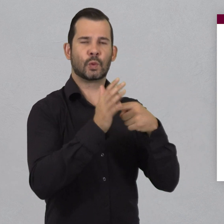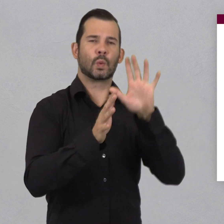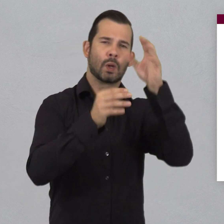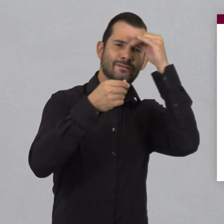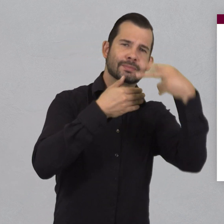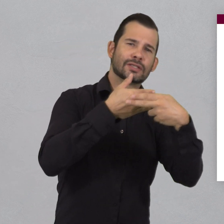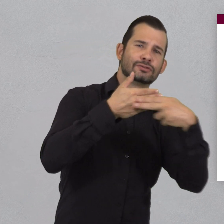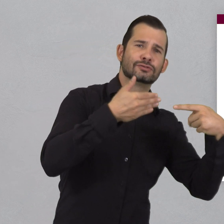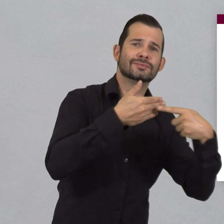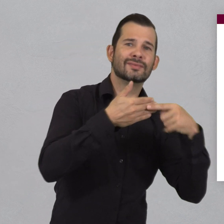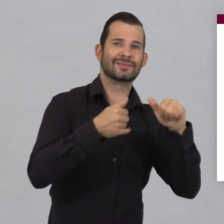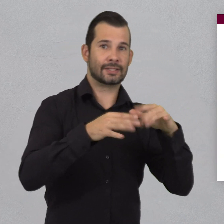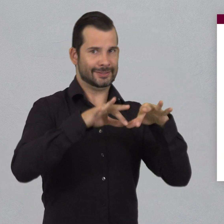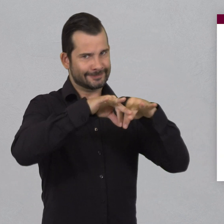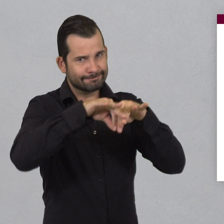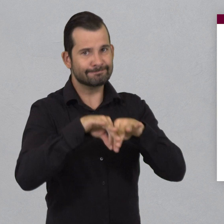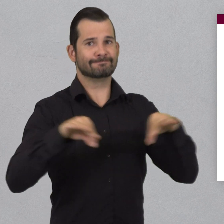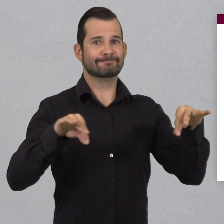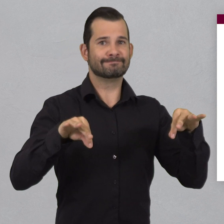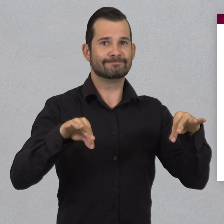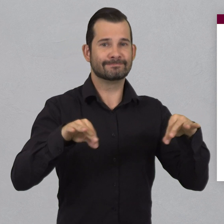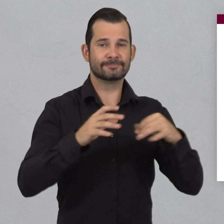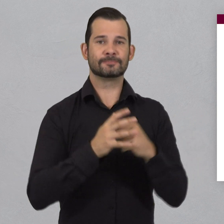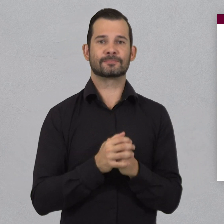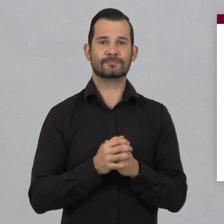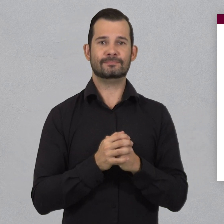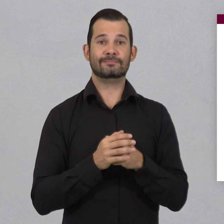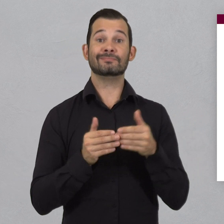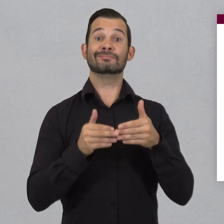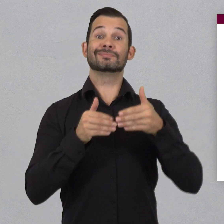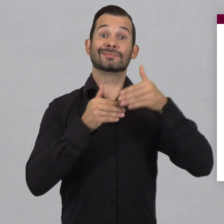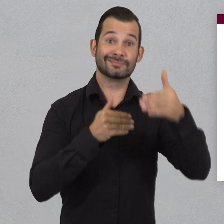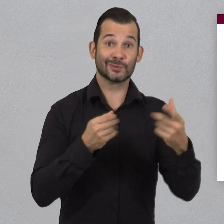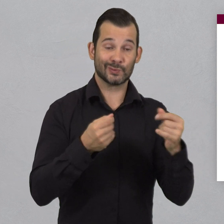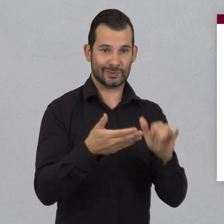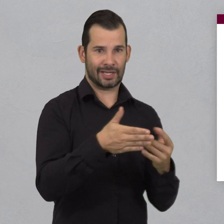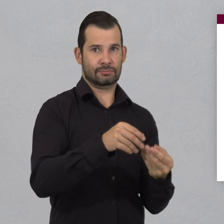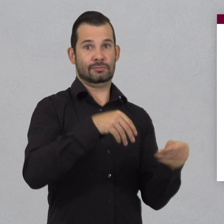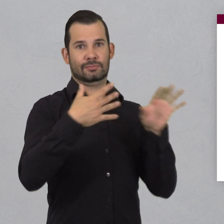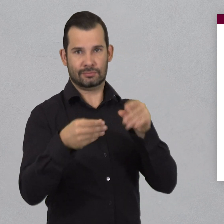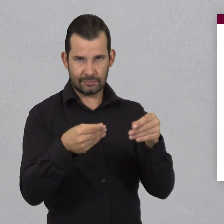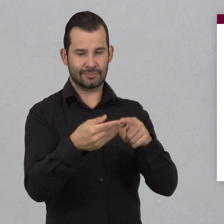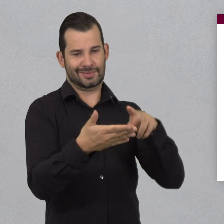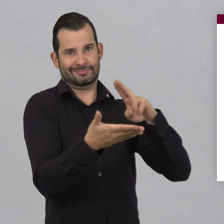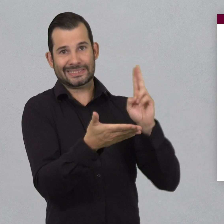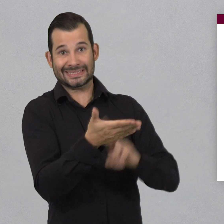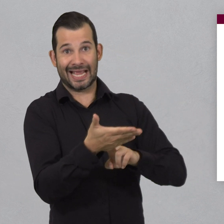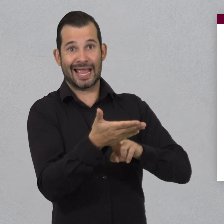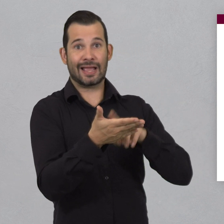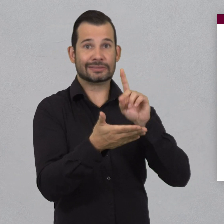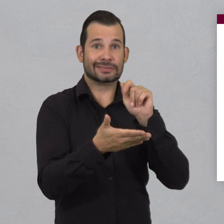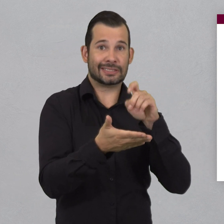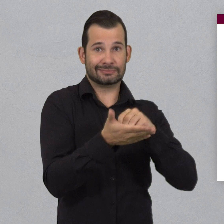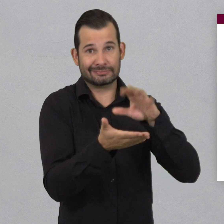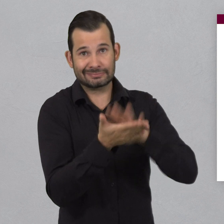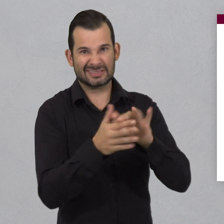outer envelope showing your information and seal it. Next, sign and date the declaration on the